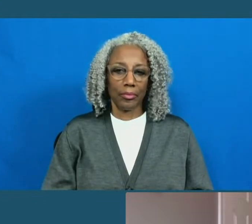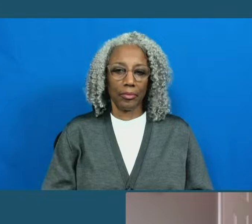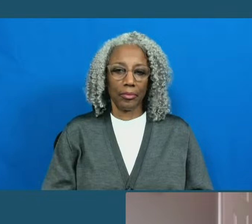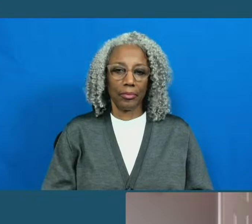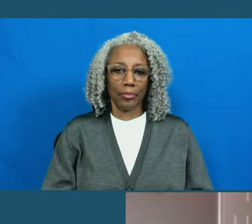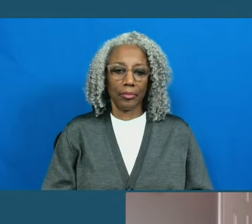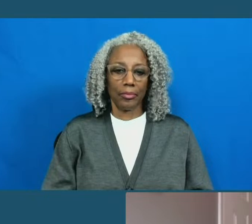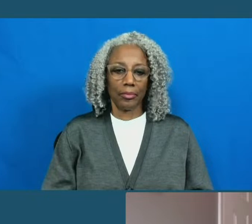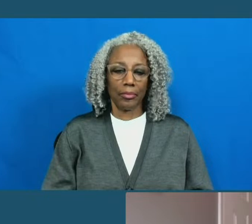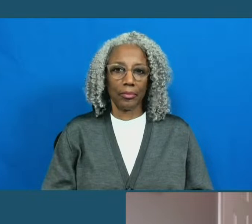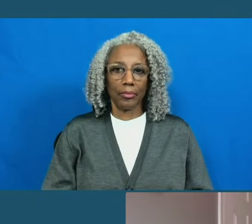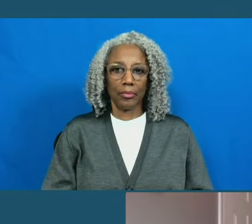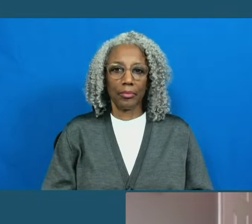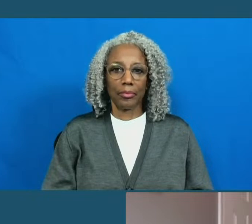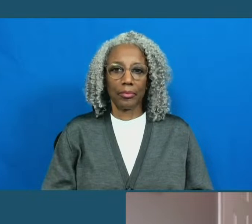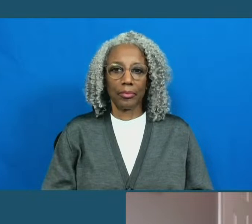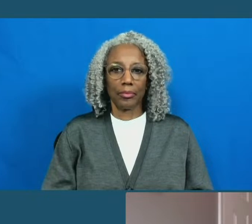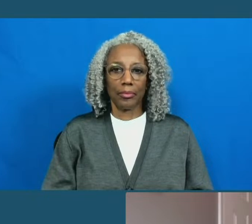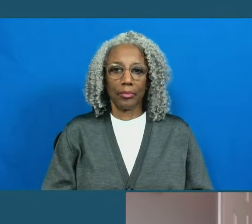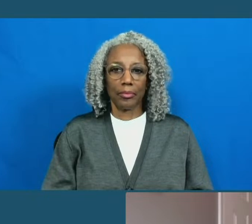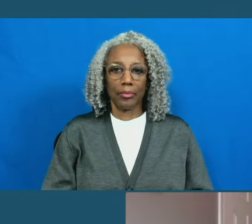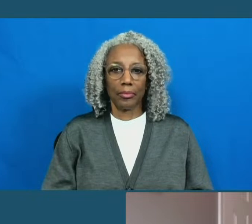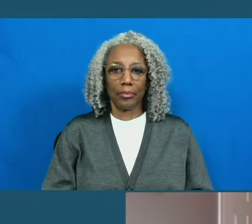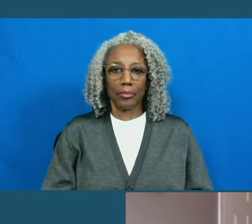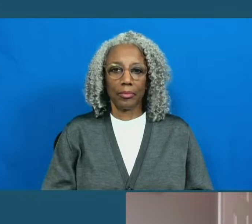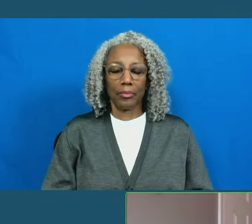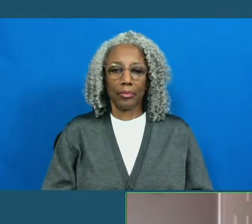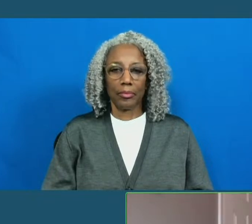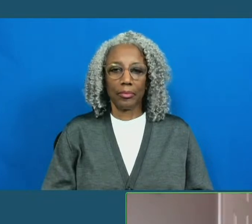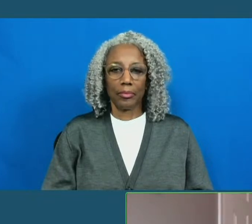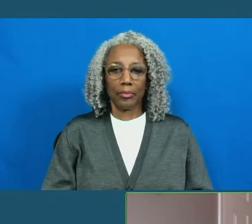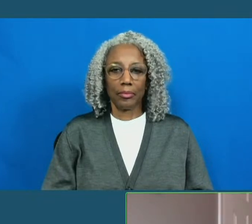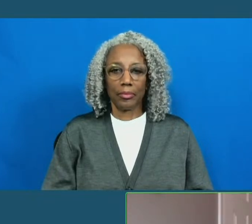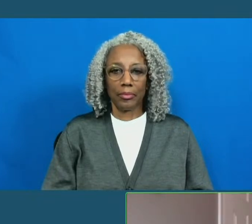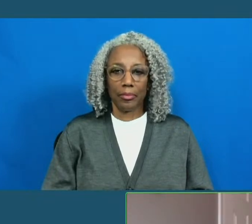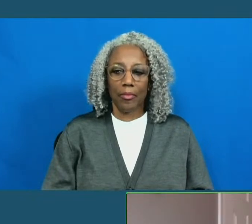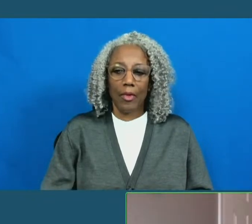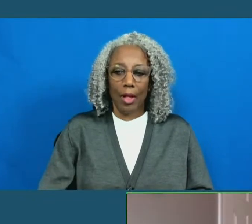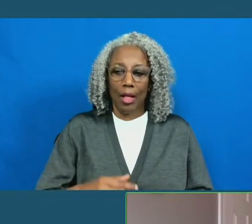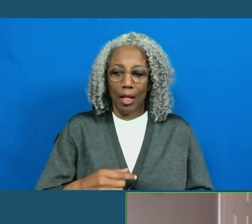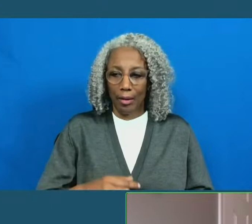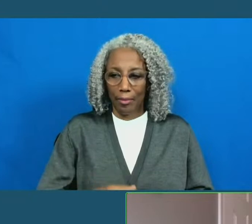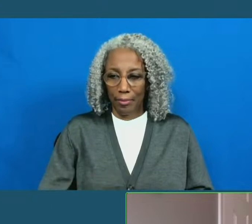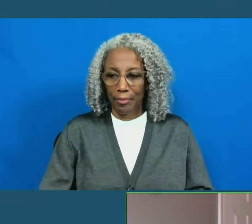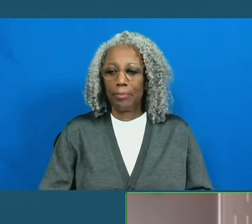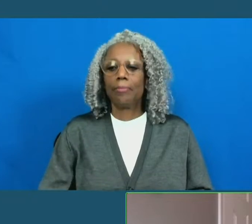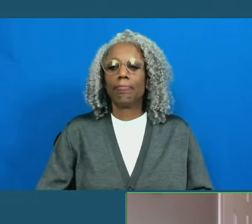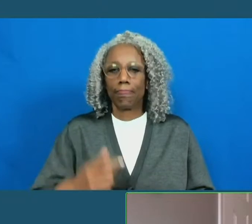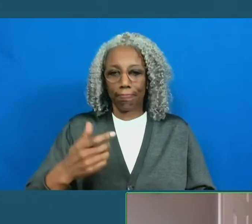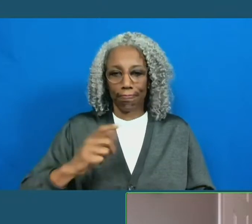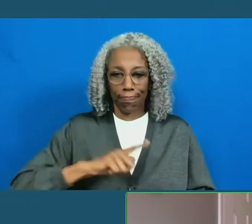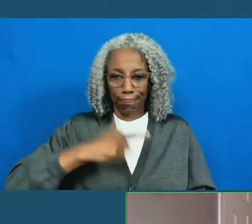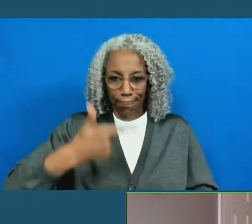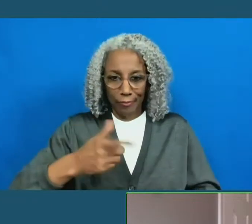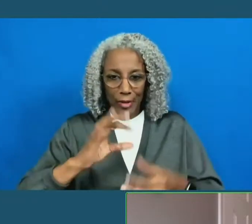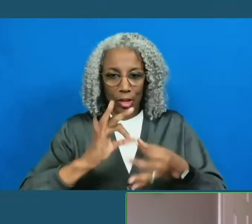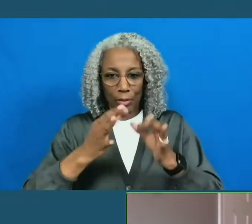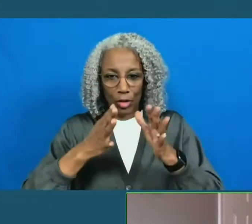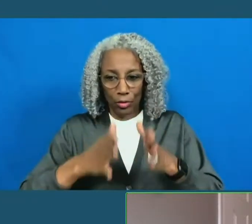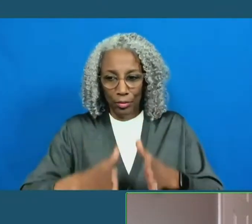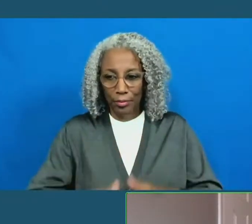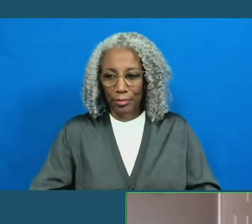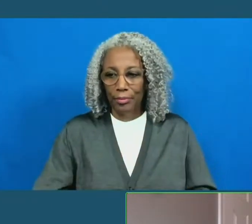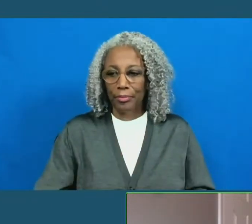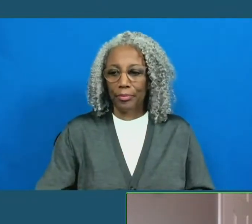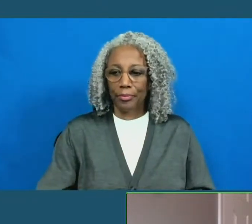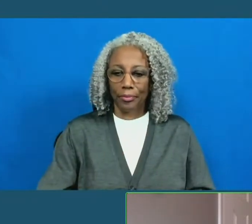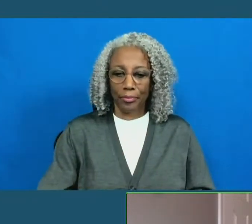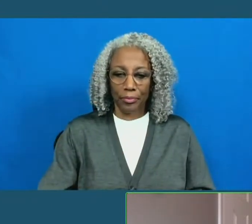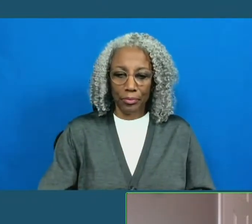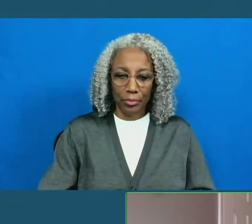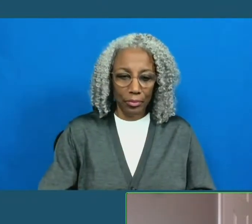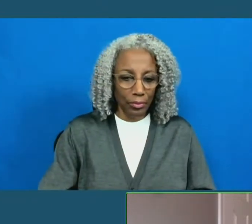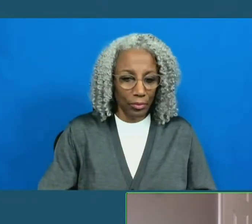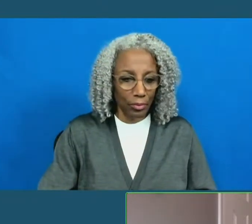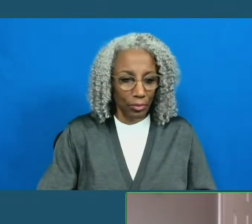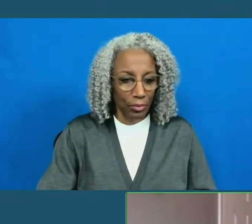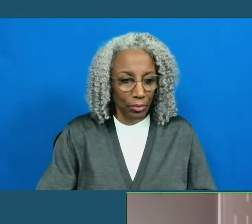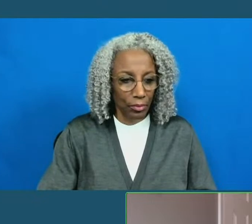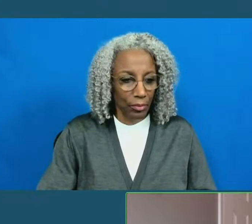meant Harral. Ah I'll continue.